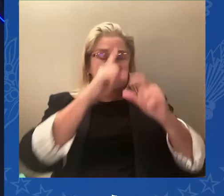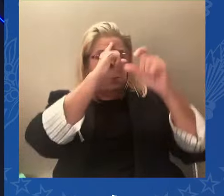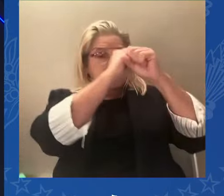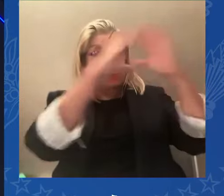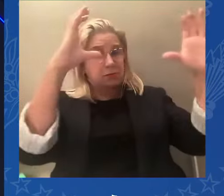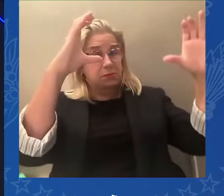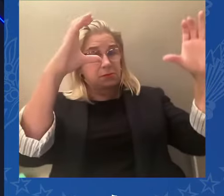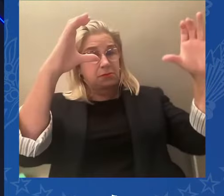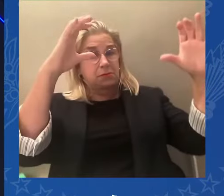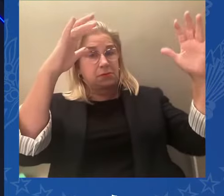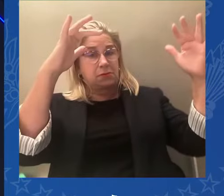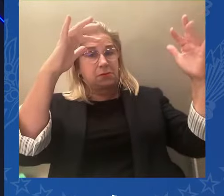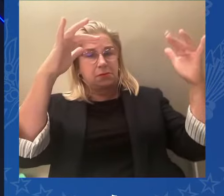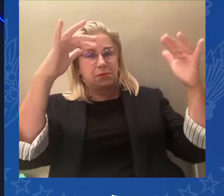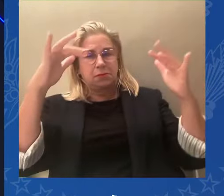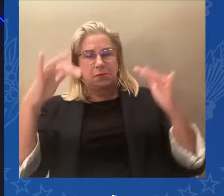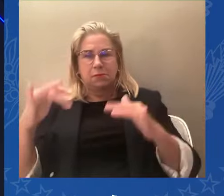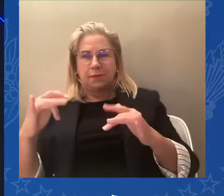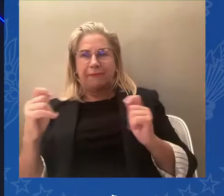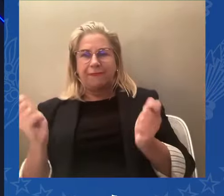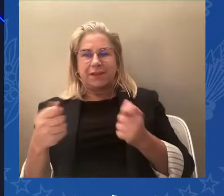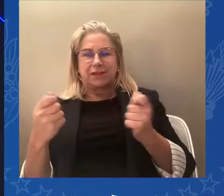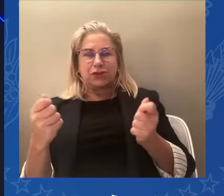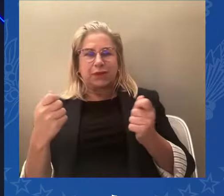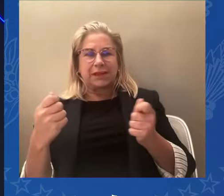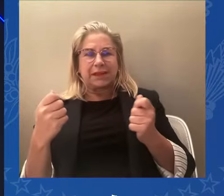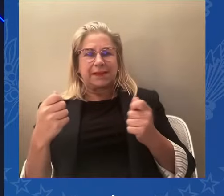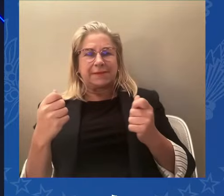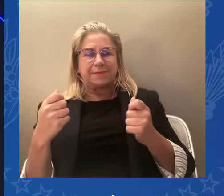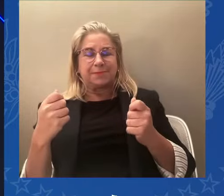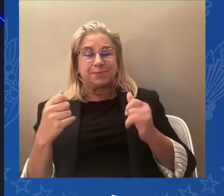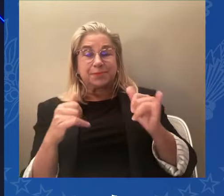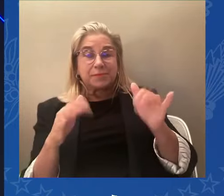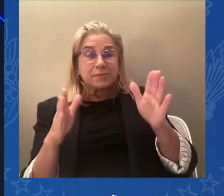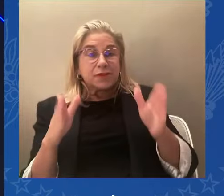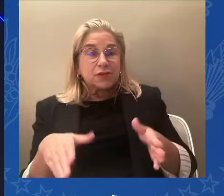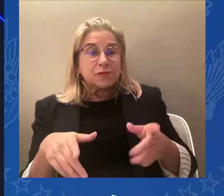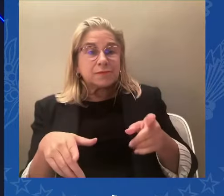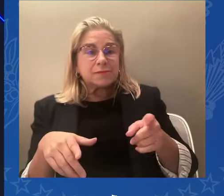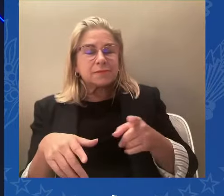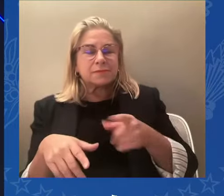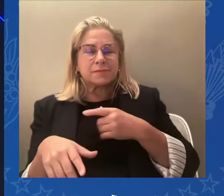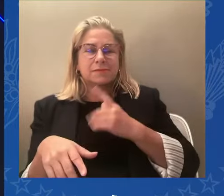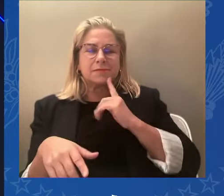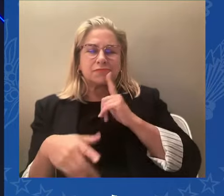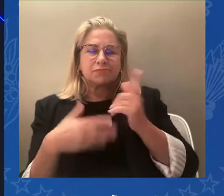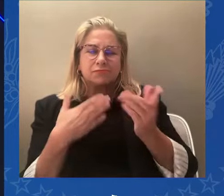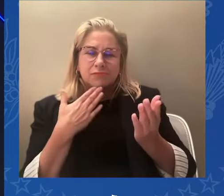We want to express our deep gratitude. And with all that he has done for all of us.